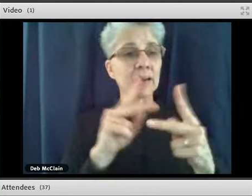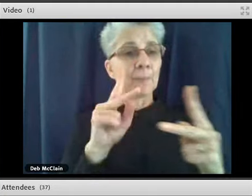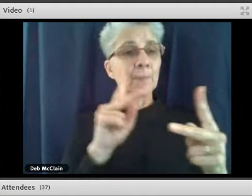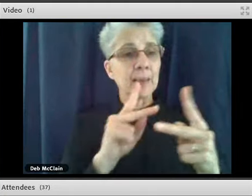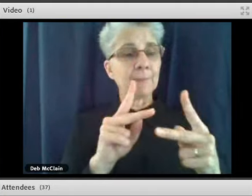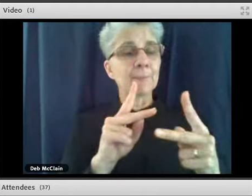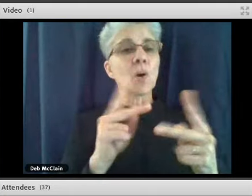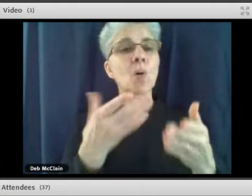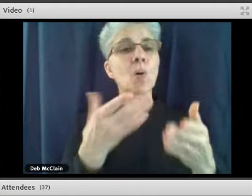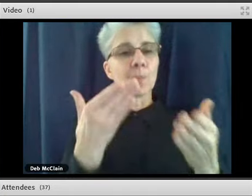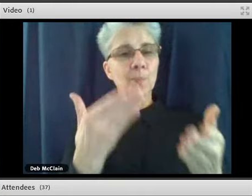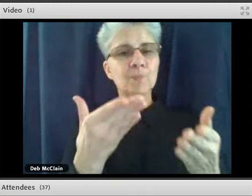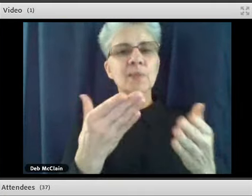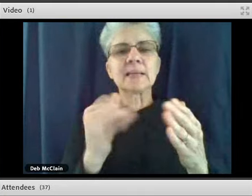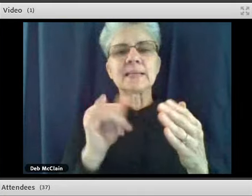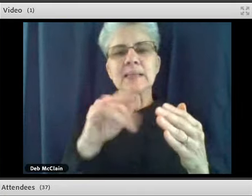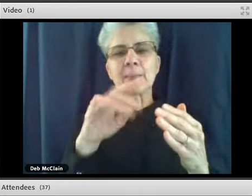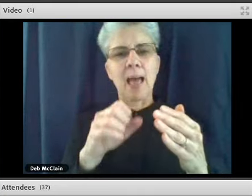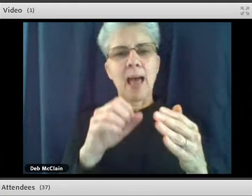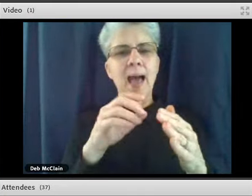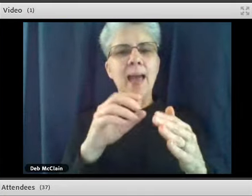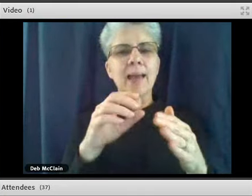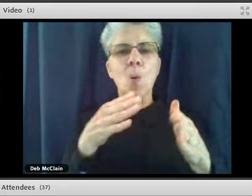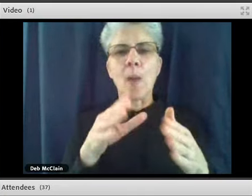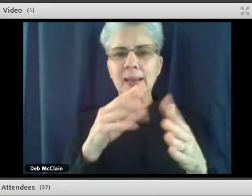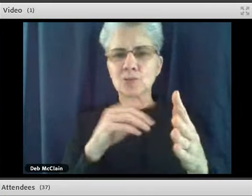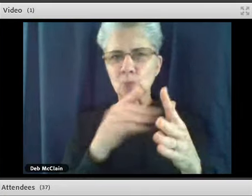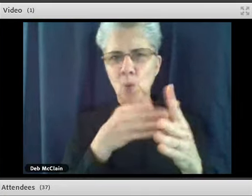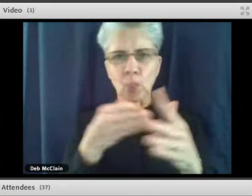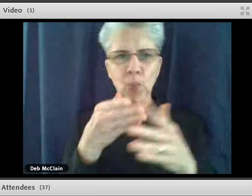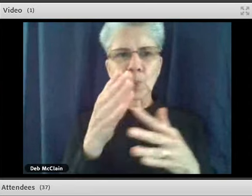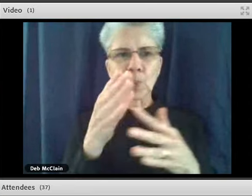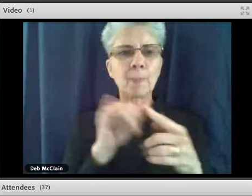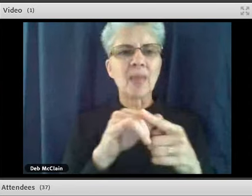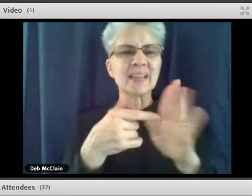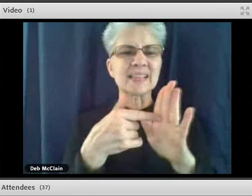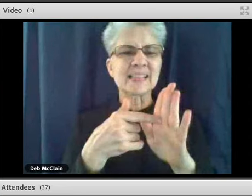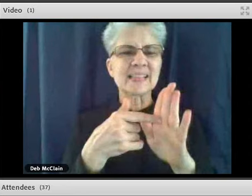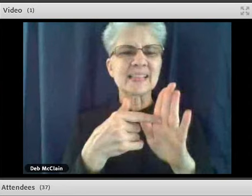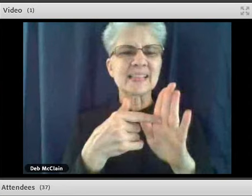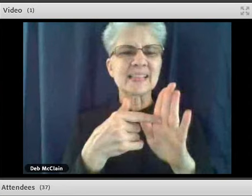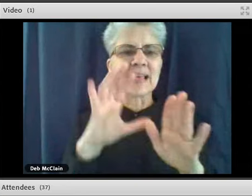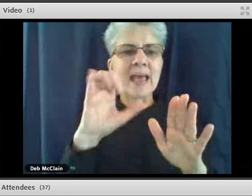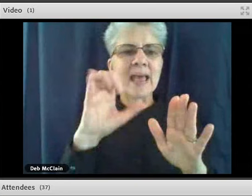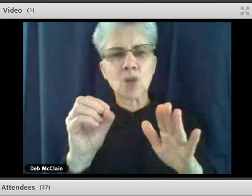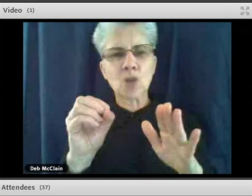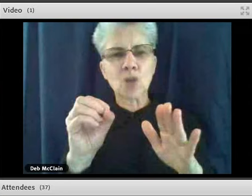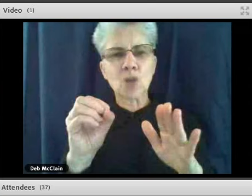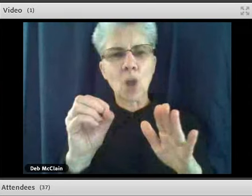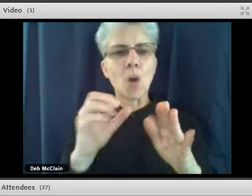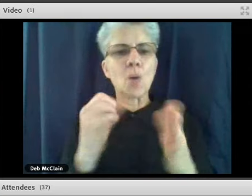And so, a lot of vendors supply navigation -- a lot of the big vendors. This is just a couple of examples.